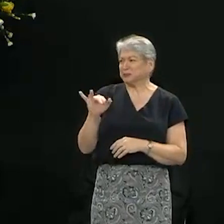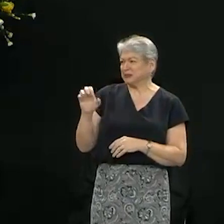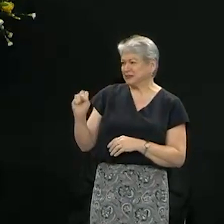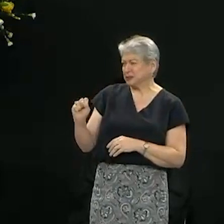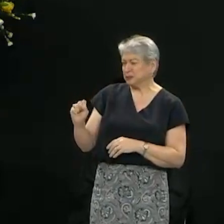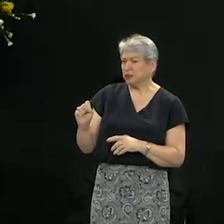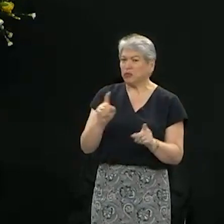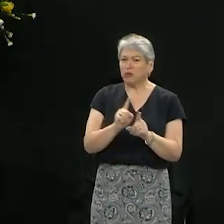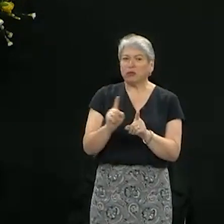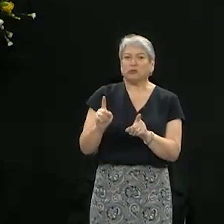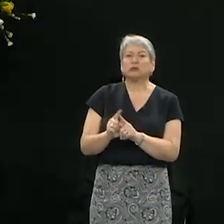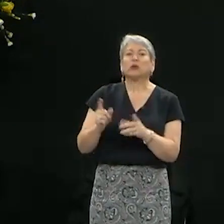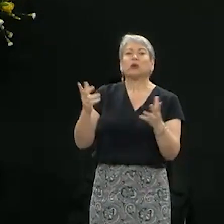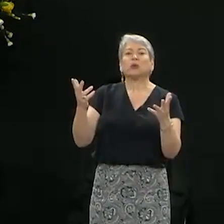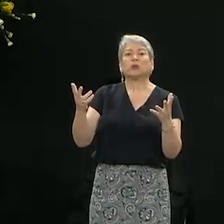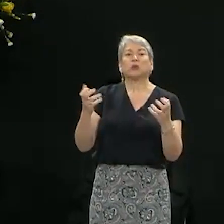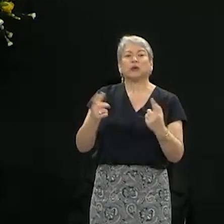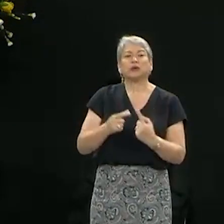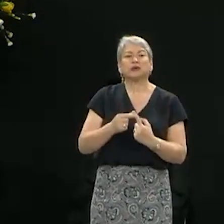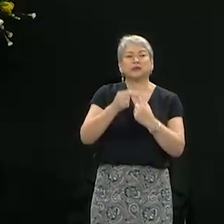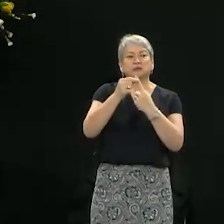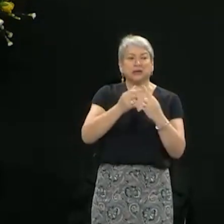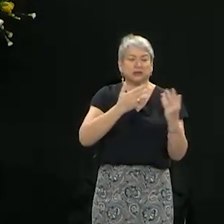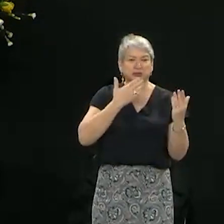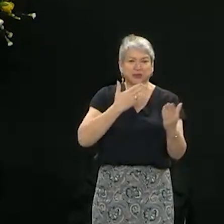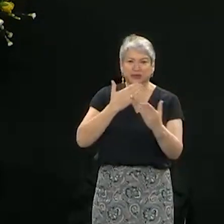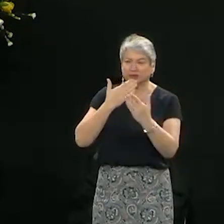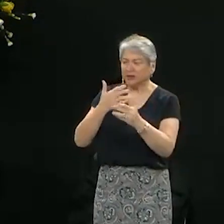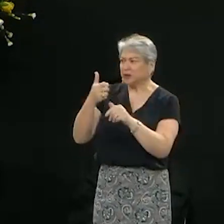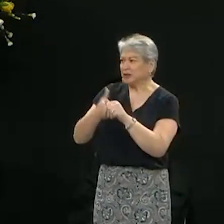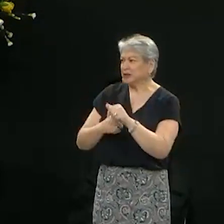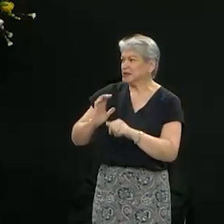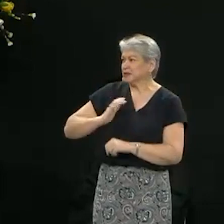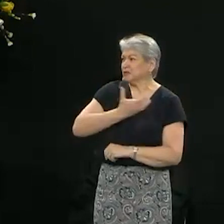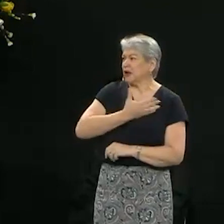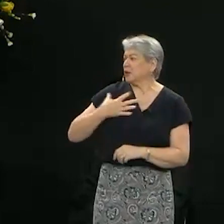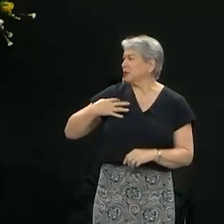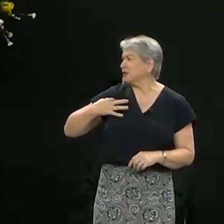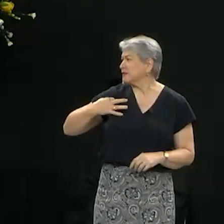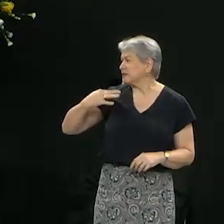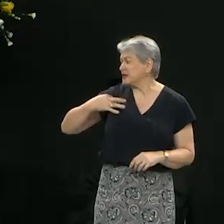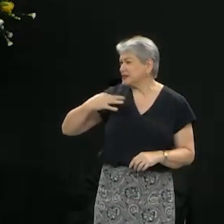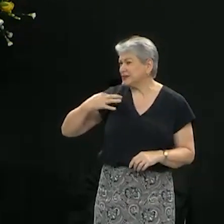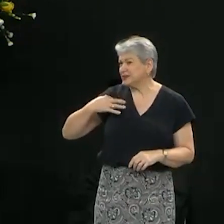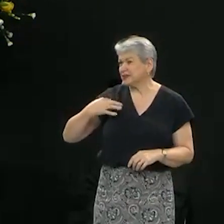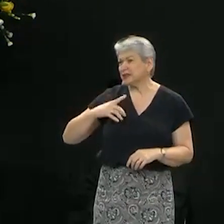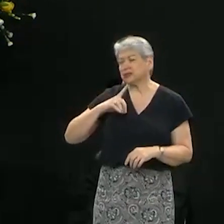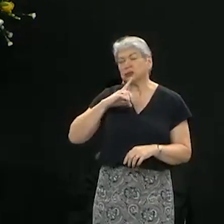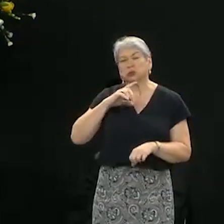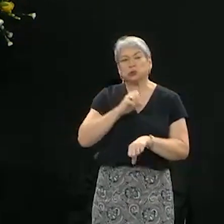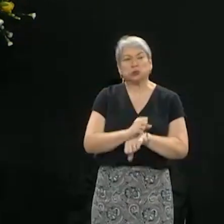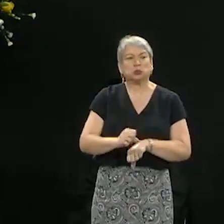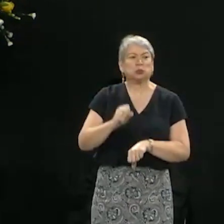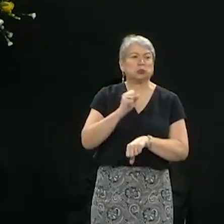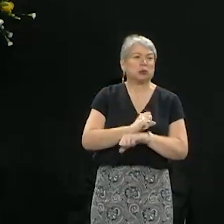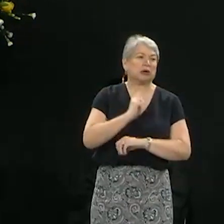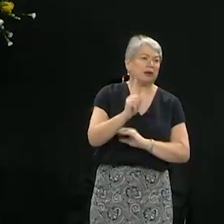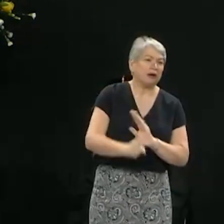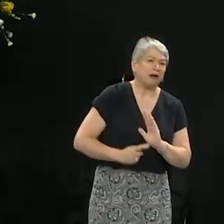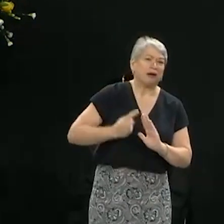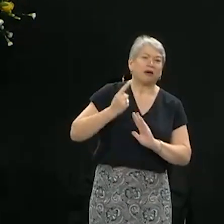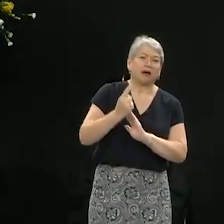I would also like to extend a special thank you to each of our volunteers, who worked countless hours to organize